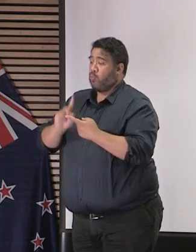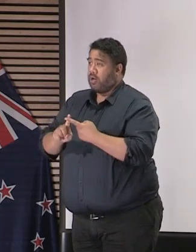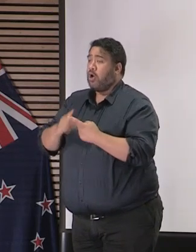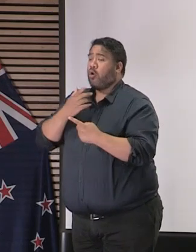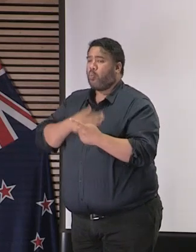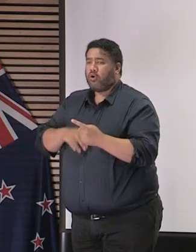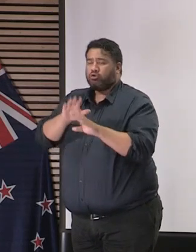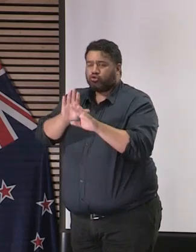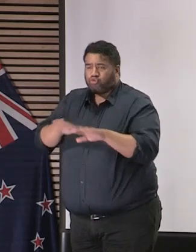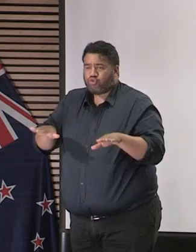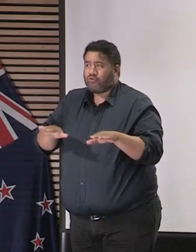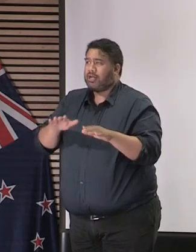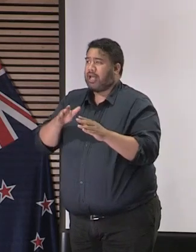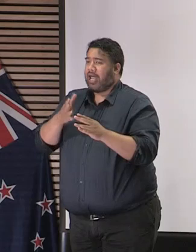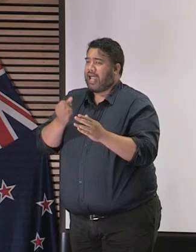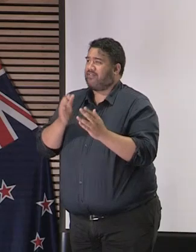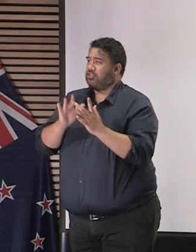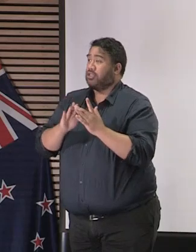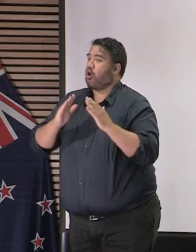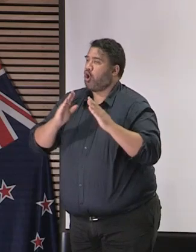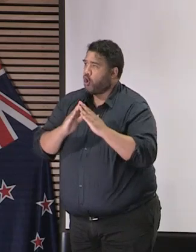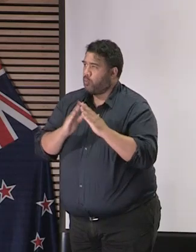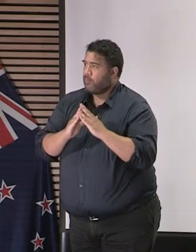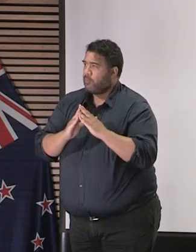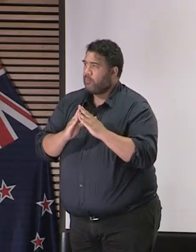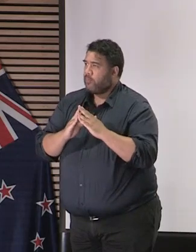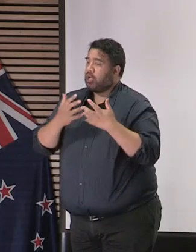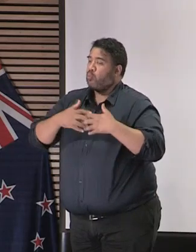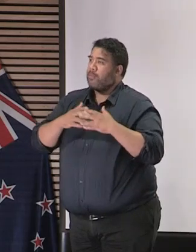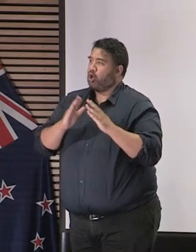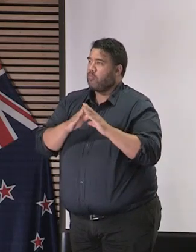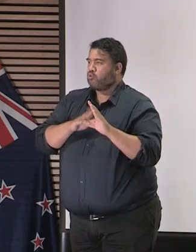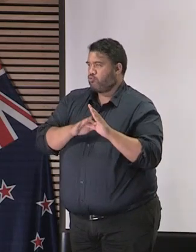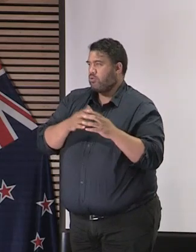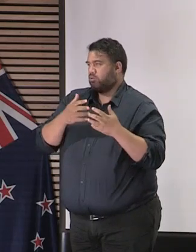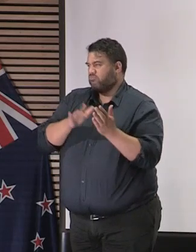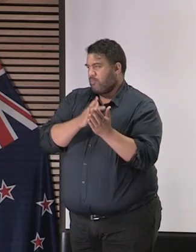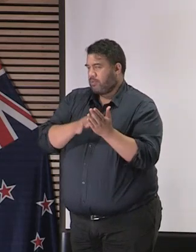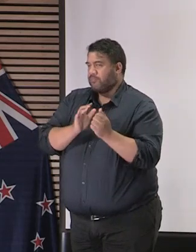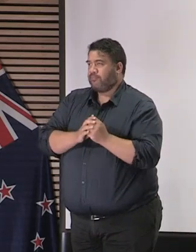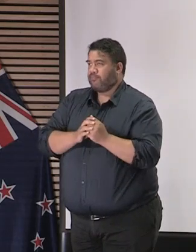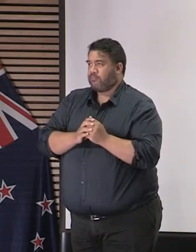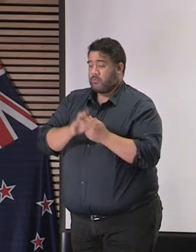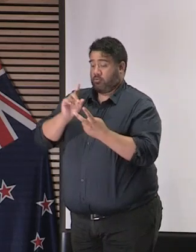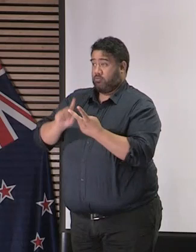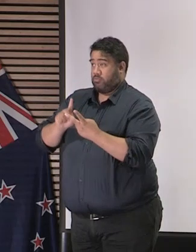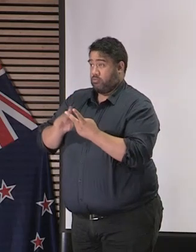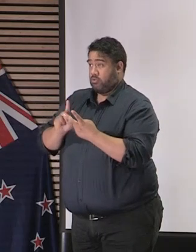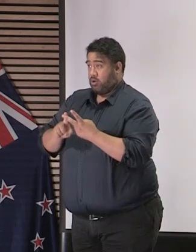around the country. First we are focused on increasing the number of students who have access to the internet at home